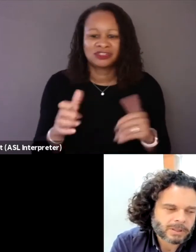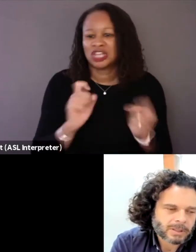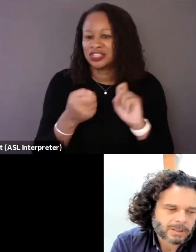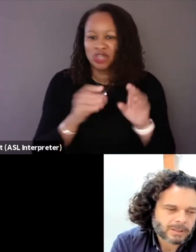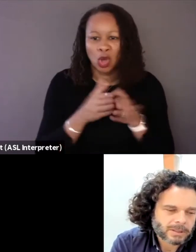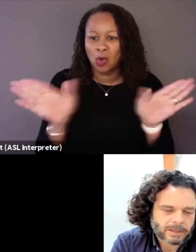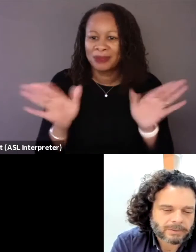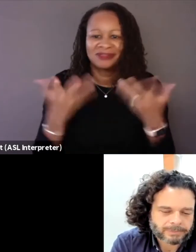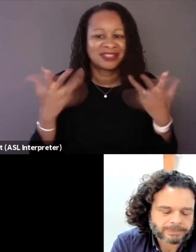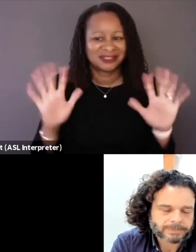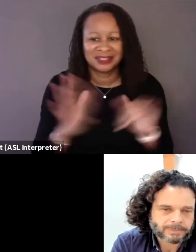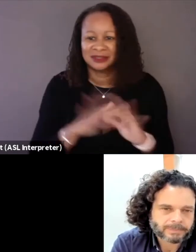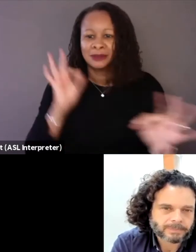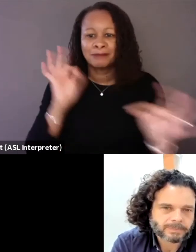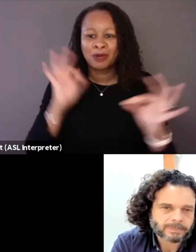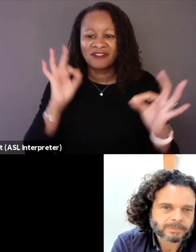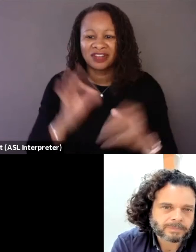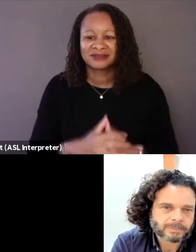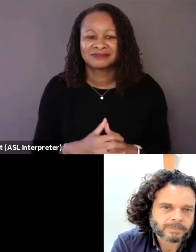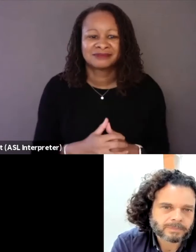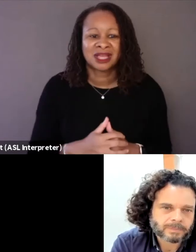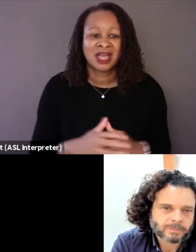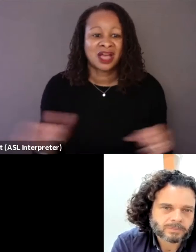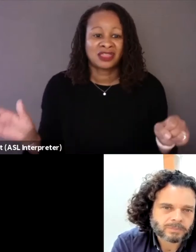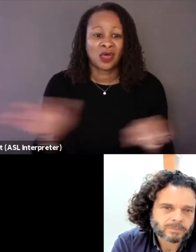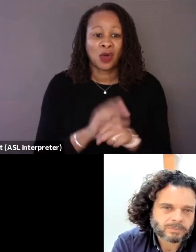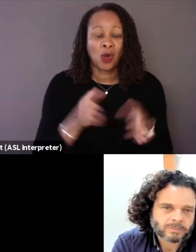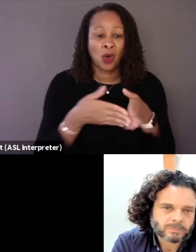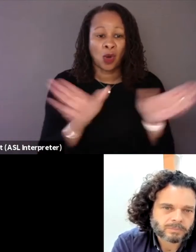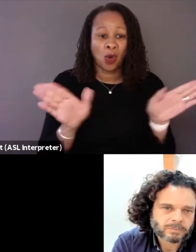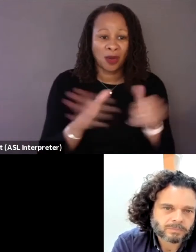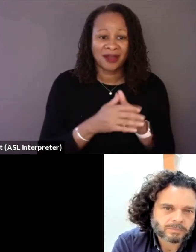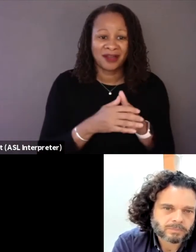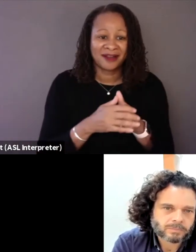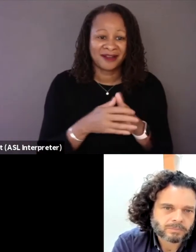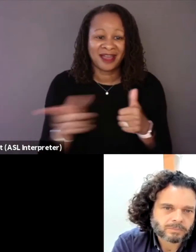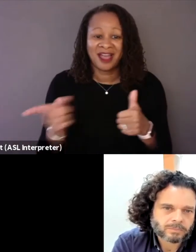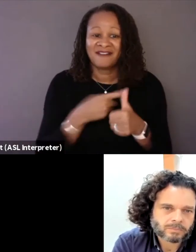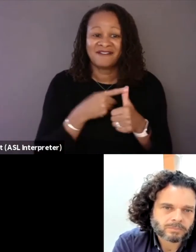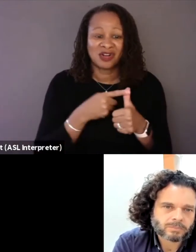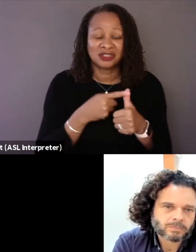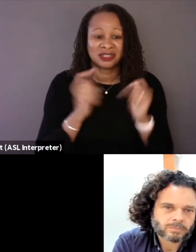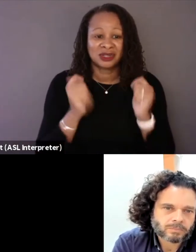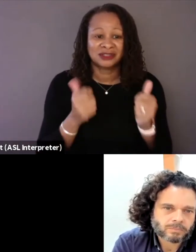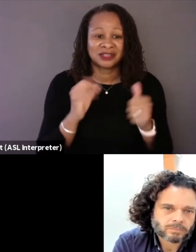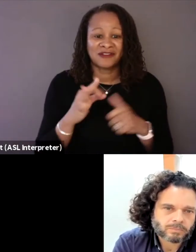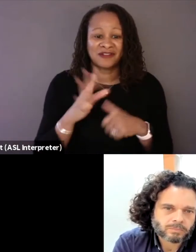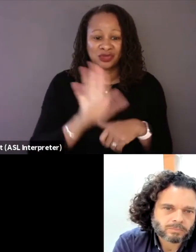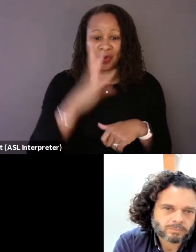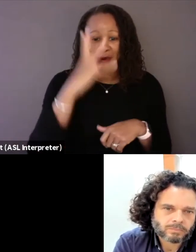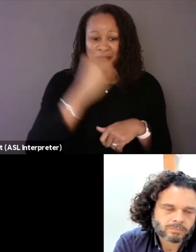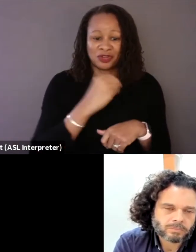That's great. Yeah. And the whole opening sequence, Sean is the first glimpse we see of your beautiful work as cinematographer.